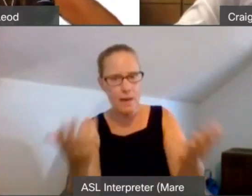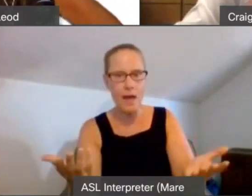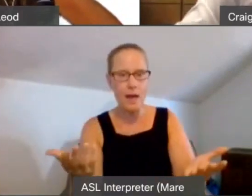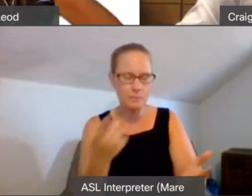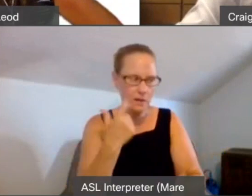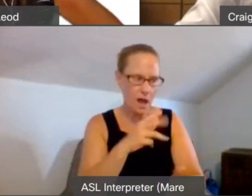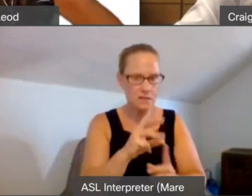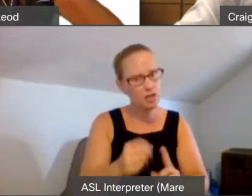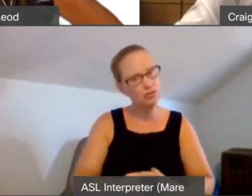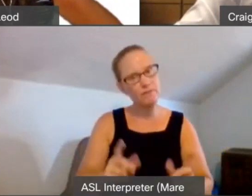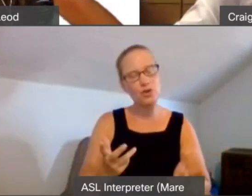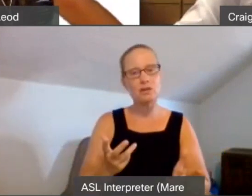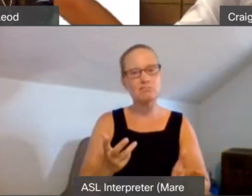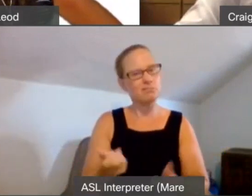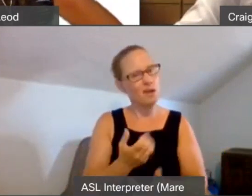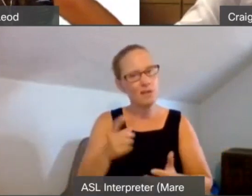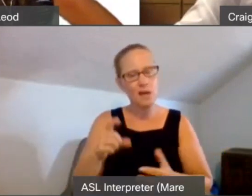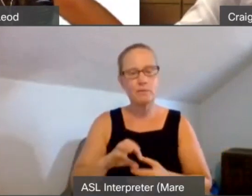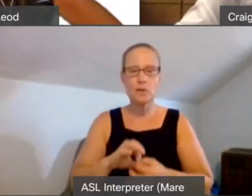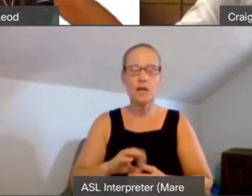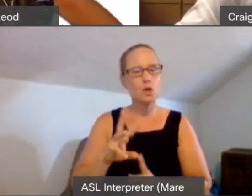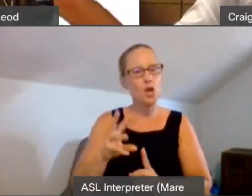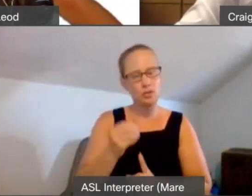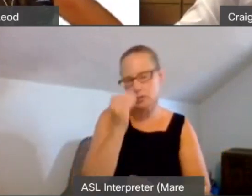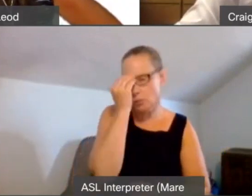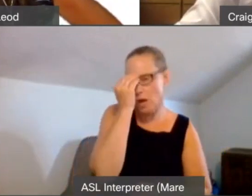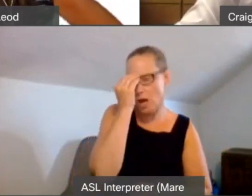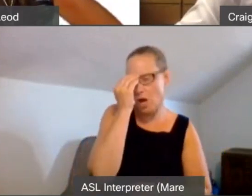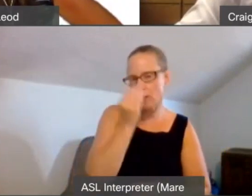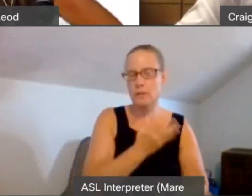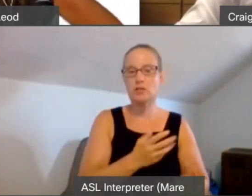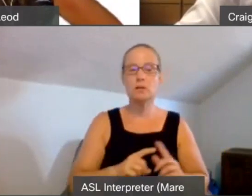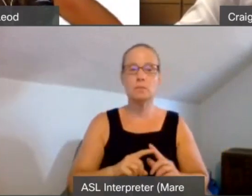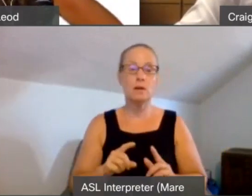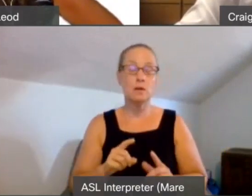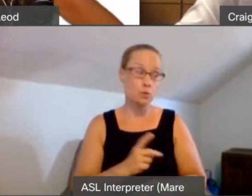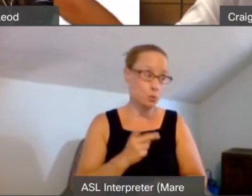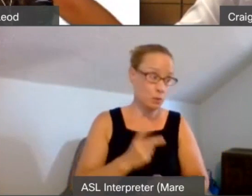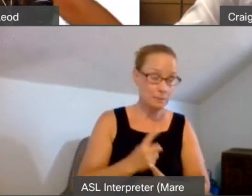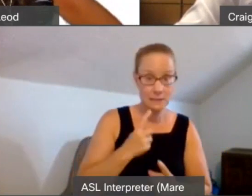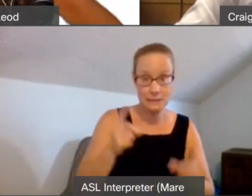So that's why everything has to be based on culturally sensitive material. So I think retainment is probably the bigger reason,